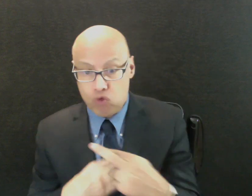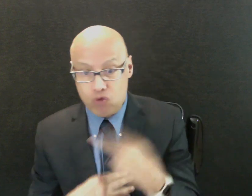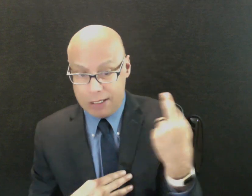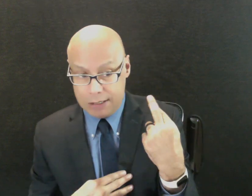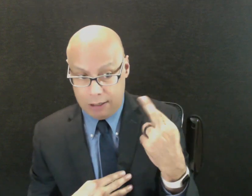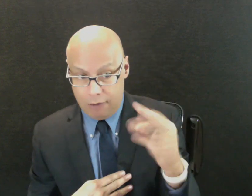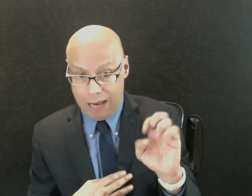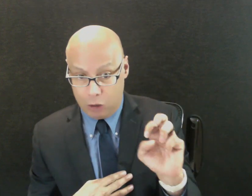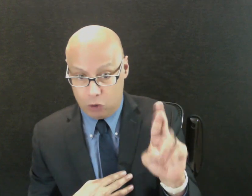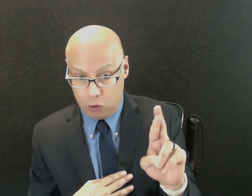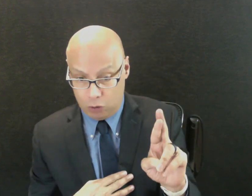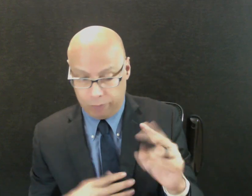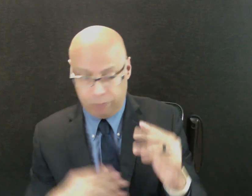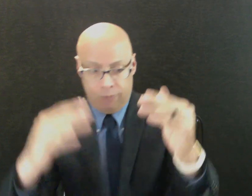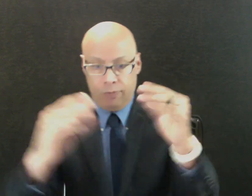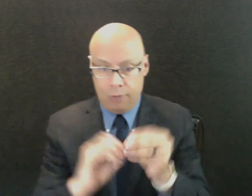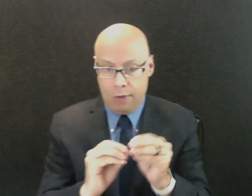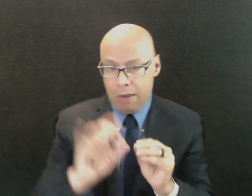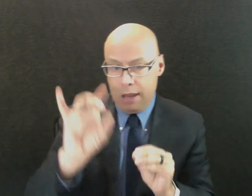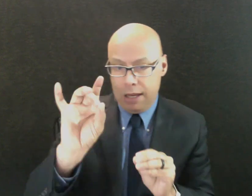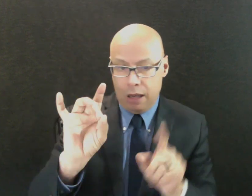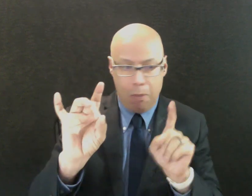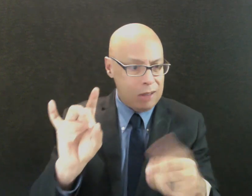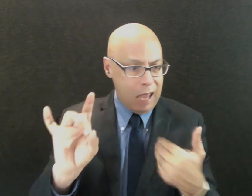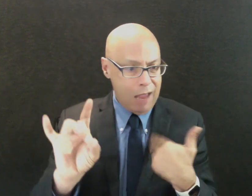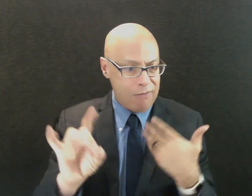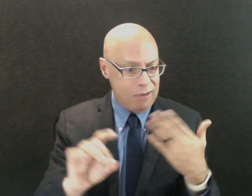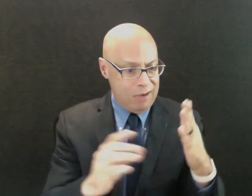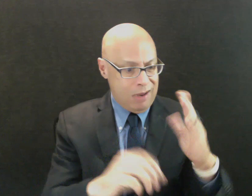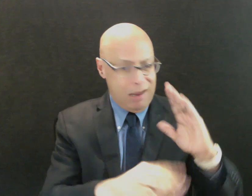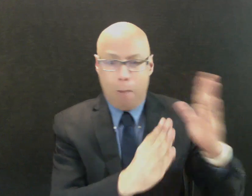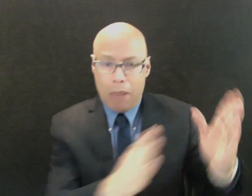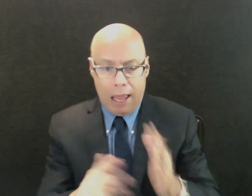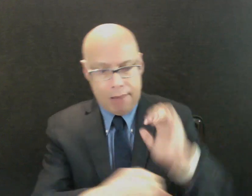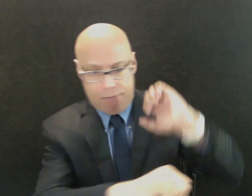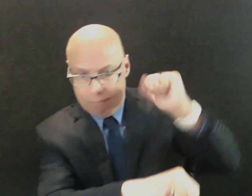8. There must be a plan in place to address behavior and